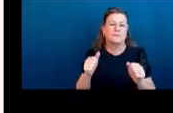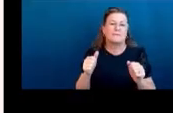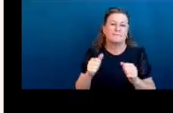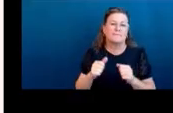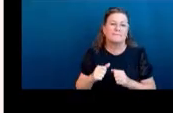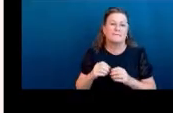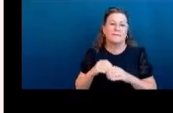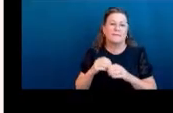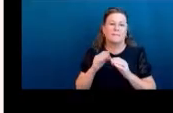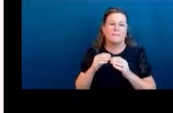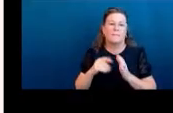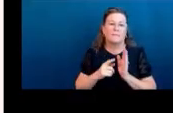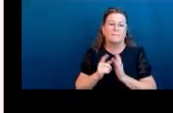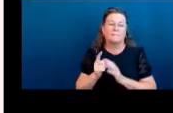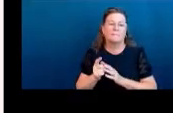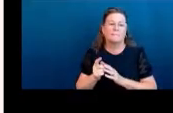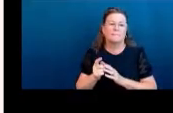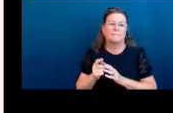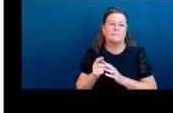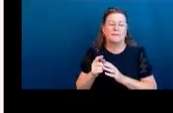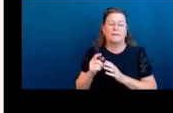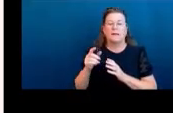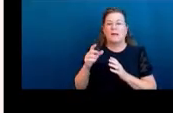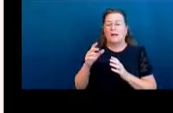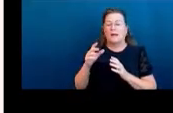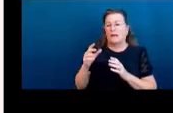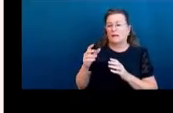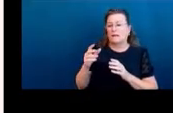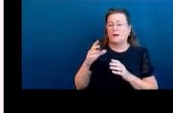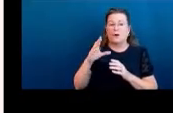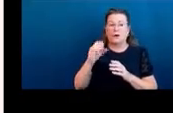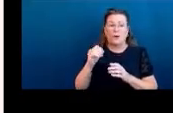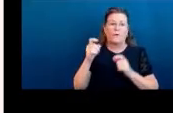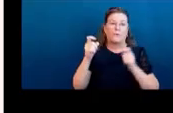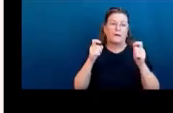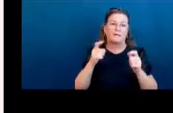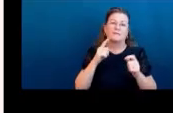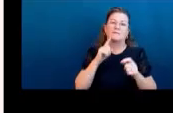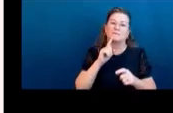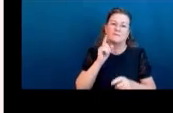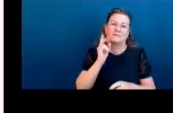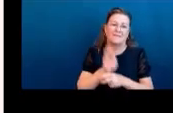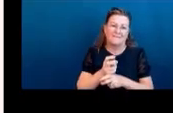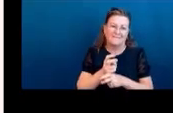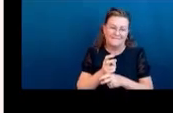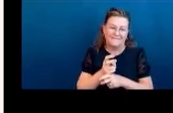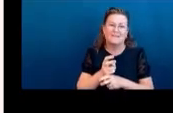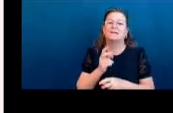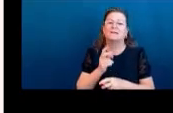that moment. And CO regulation is really, really challenging at mealtime. It's really, really challenging, especially if we